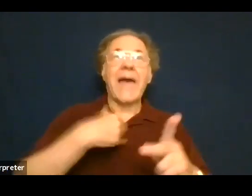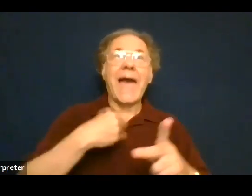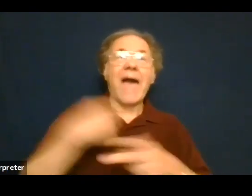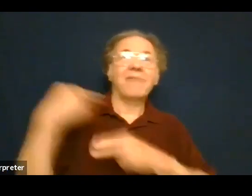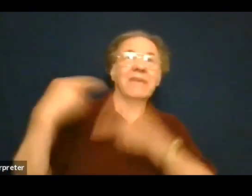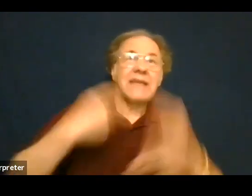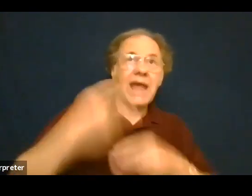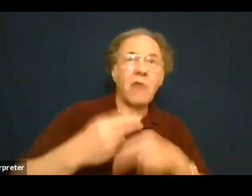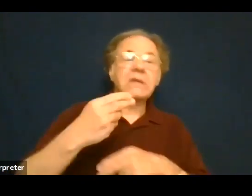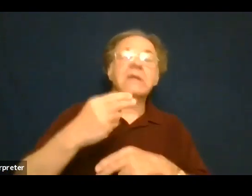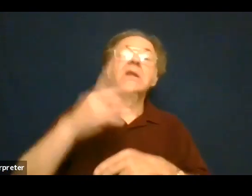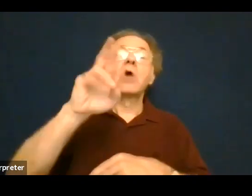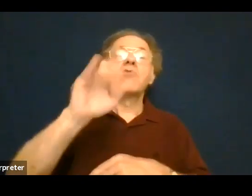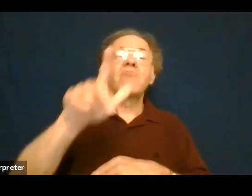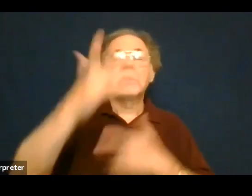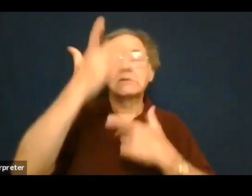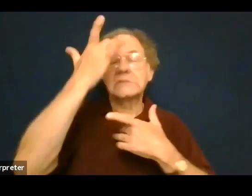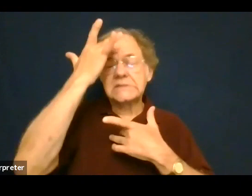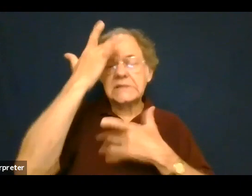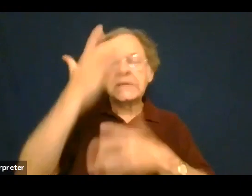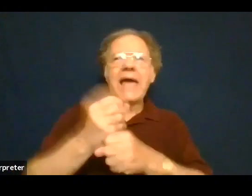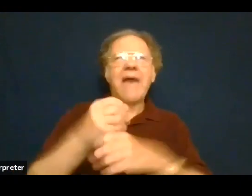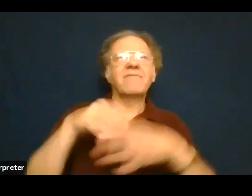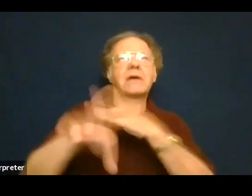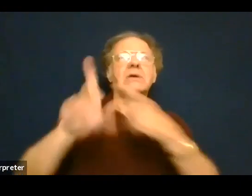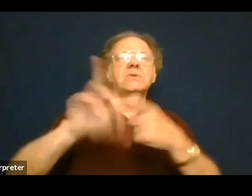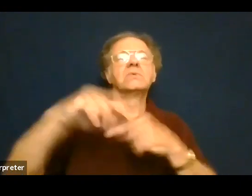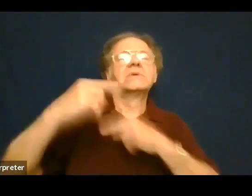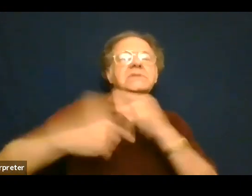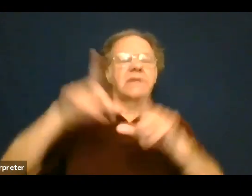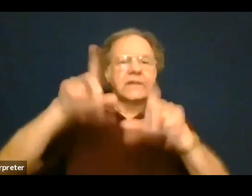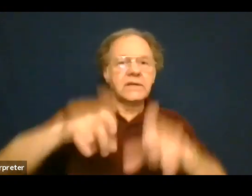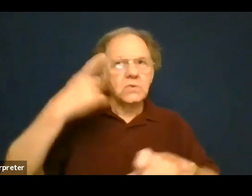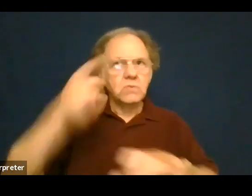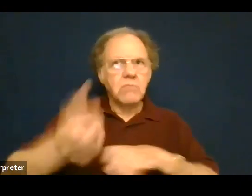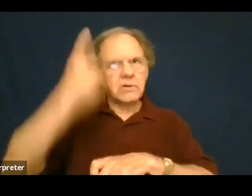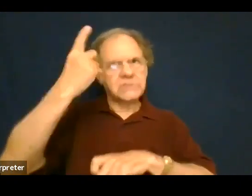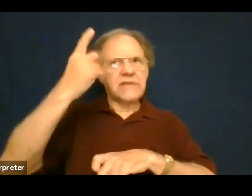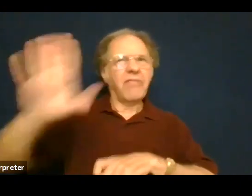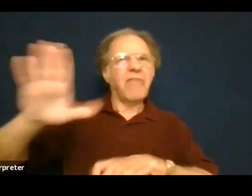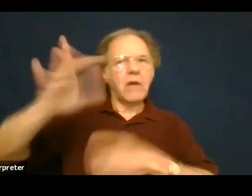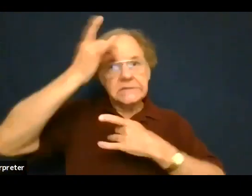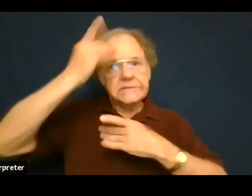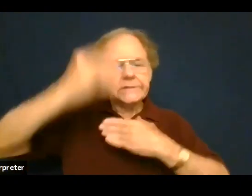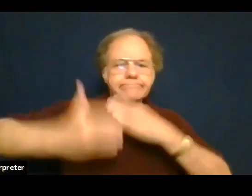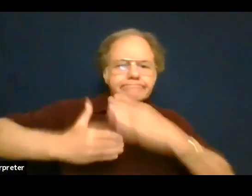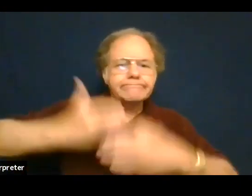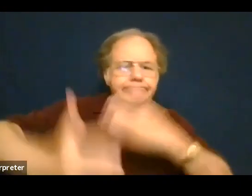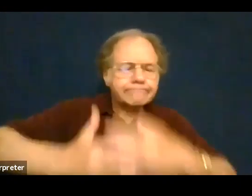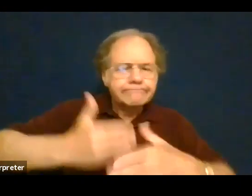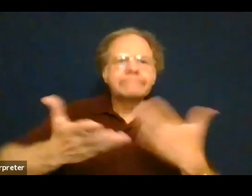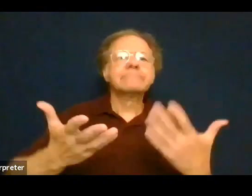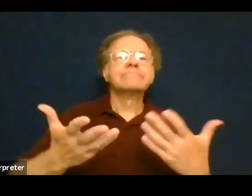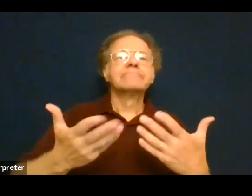to the genetic testing to understand the cause of their disease. And it's a pleasure to be here with you today. Thank you.